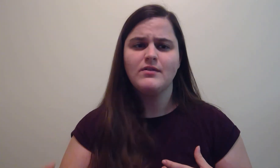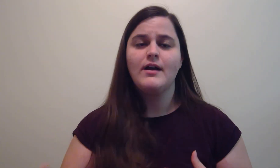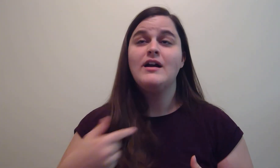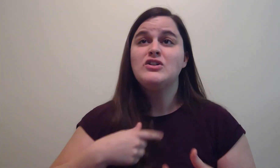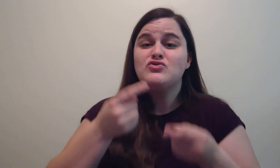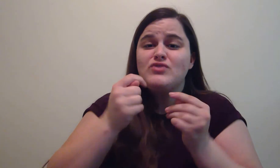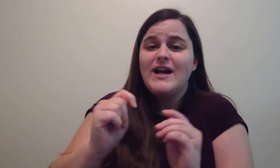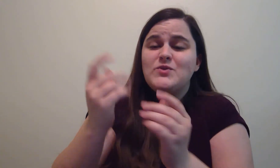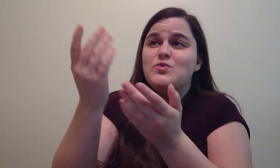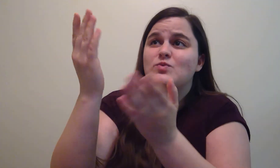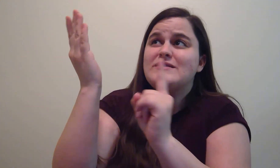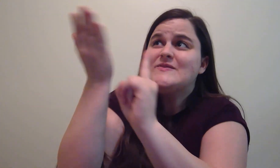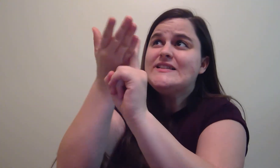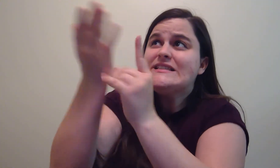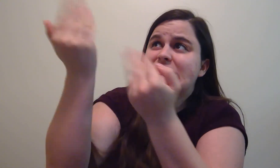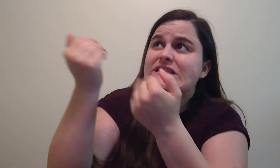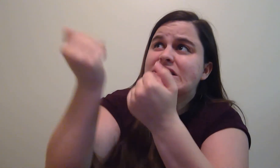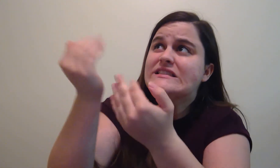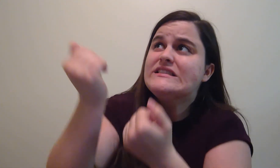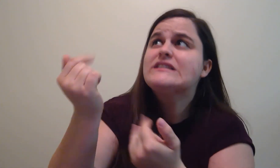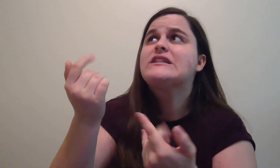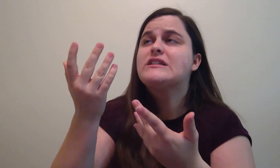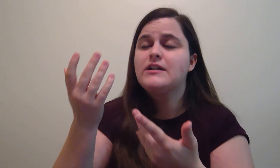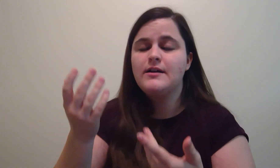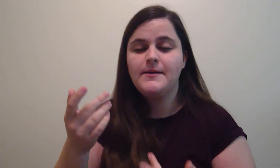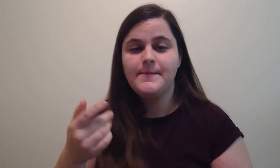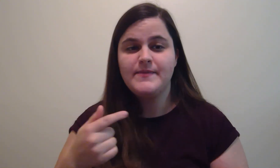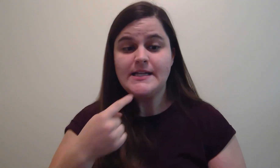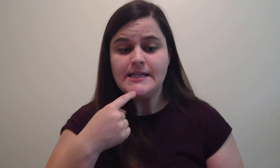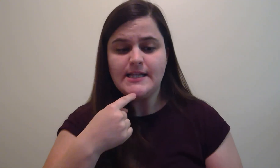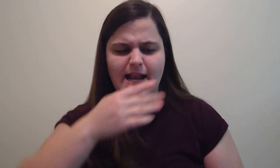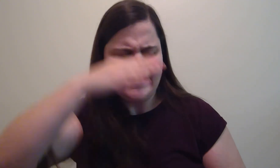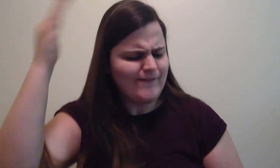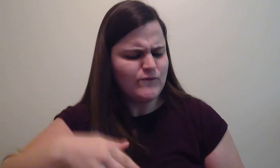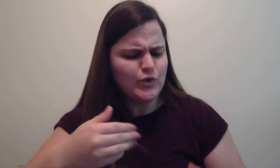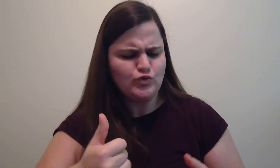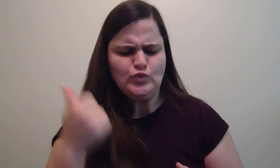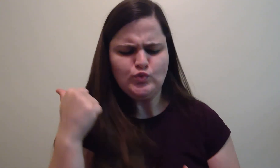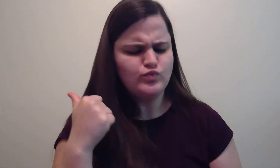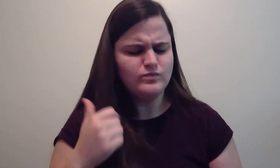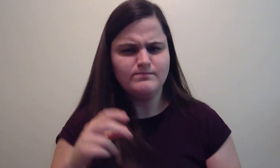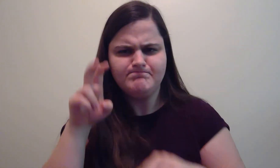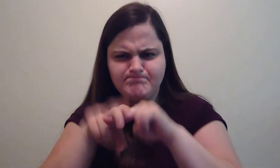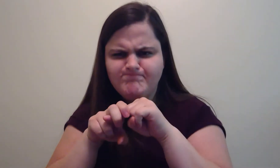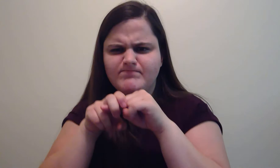Everyone tried to talk her down, even me. But she said she wasn't coming down, not ever,